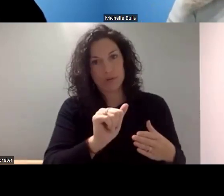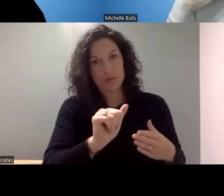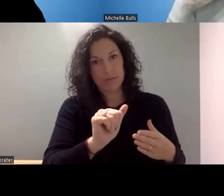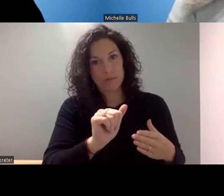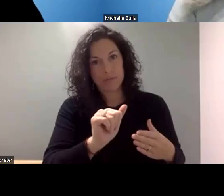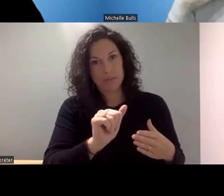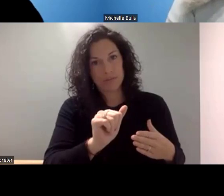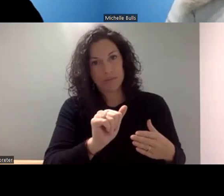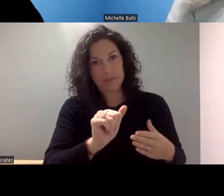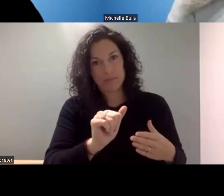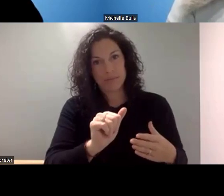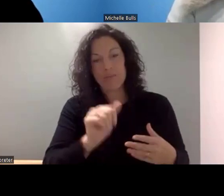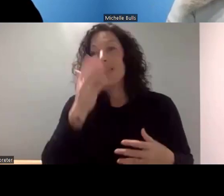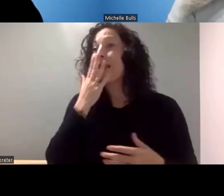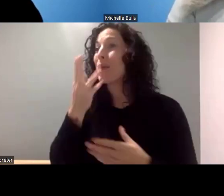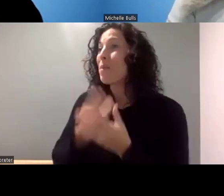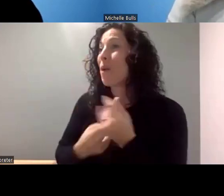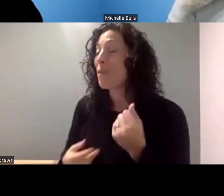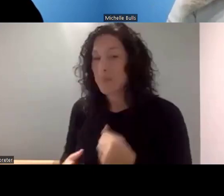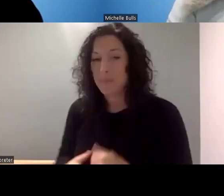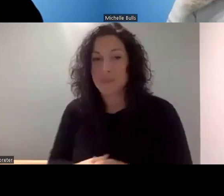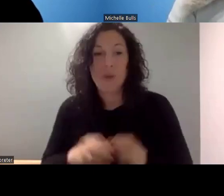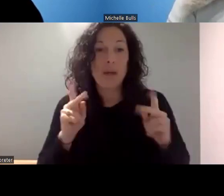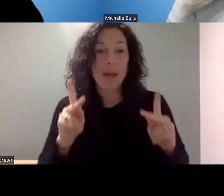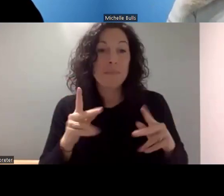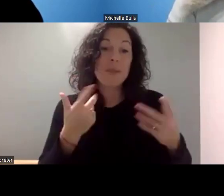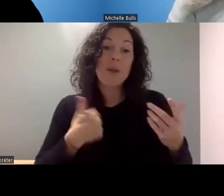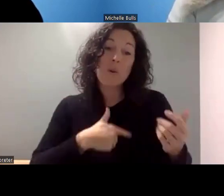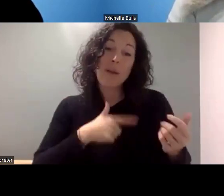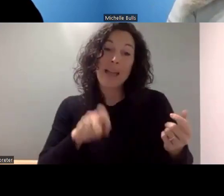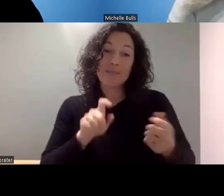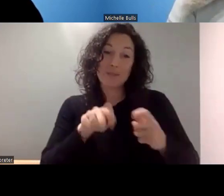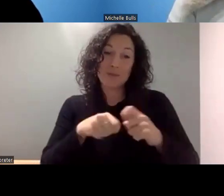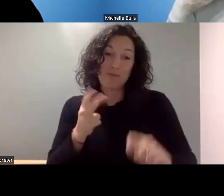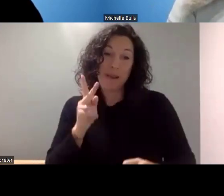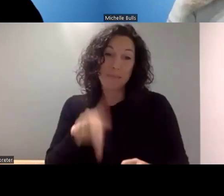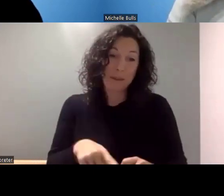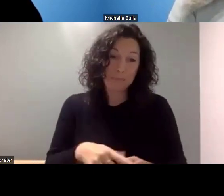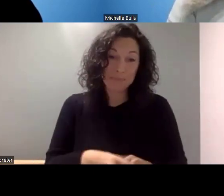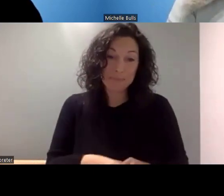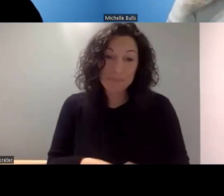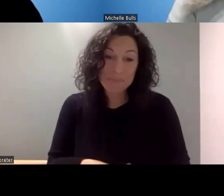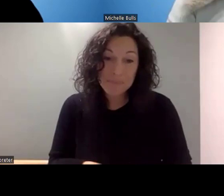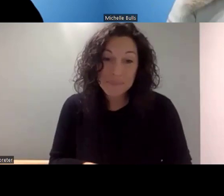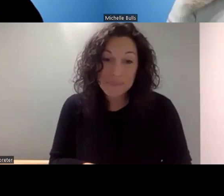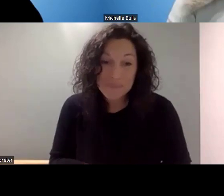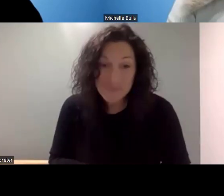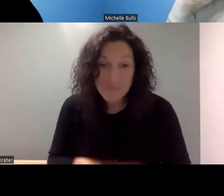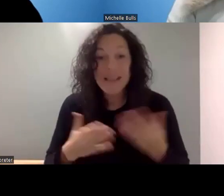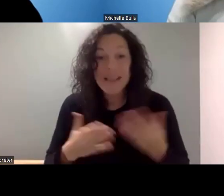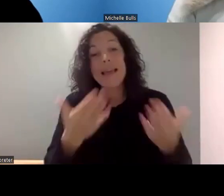Kasima Garst: Thank you both. We are going to have to start wrapping up, and thank you to our experts